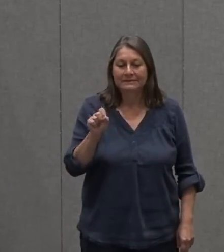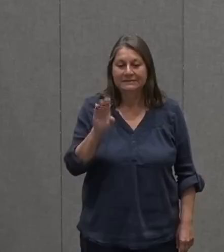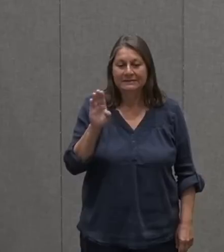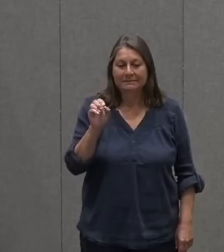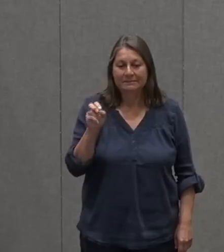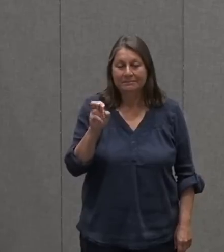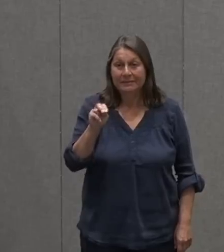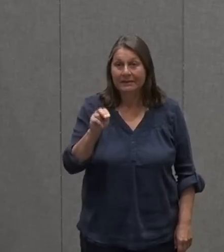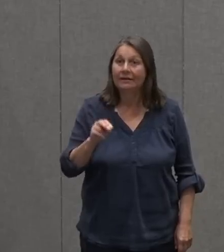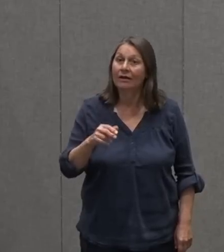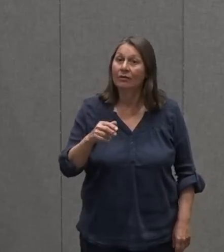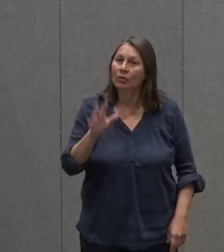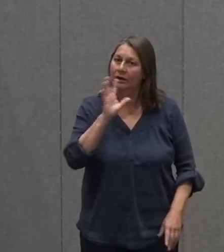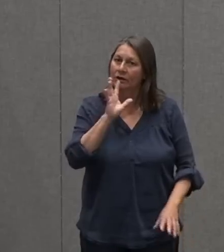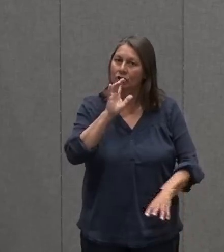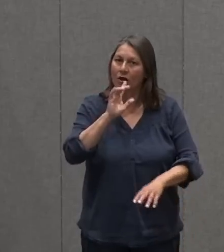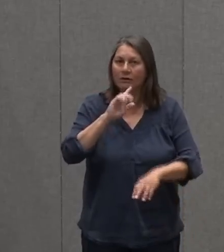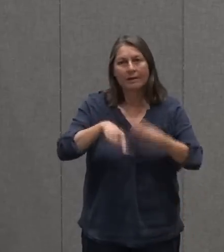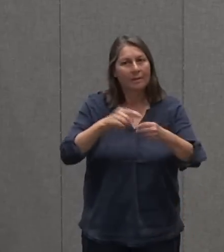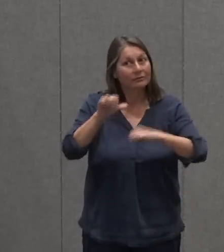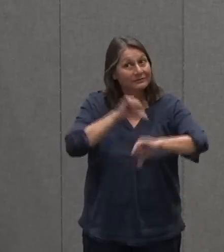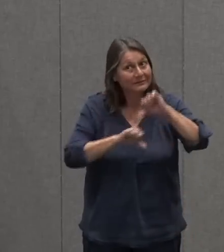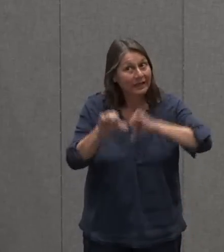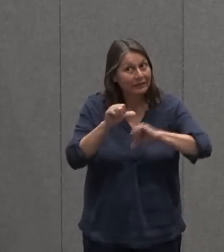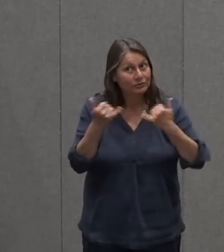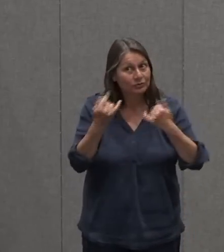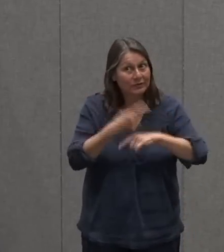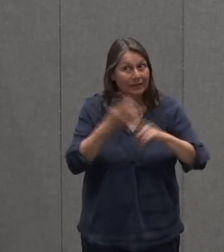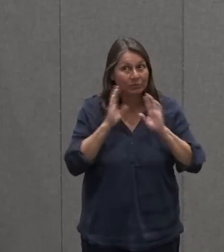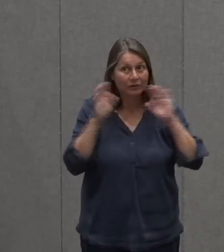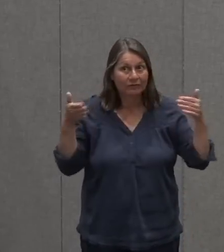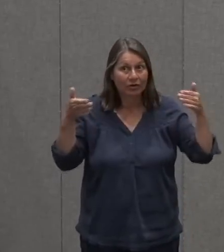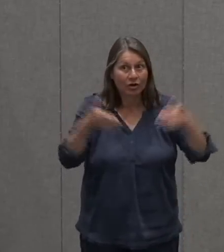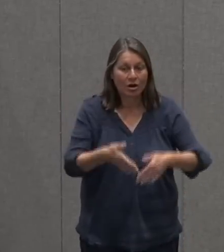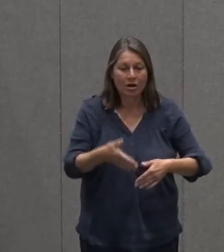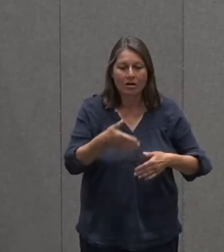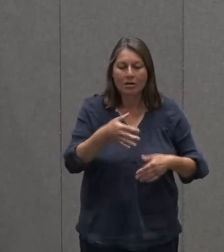Today we are going to focus on particles and matter.